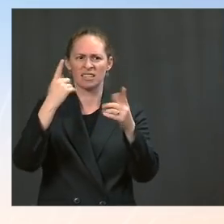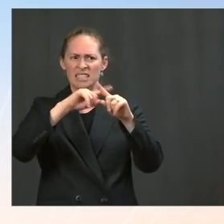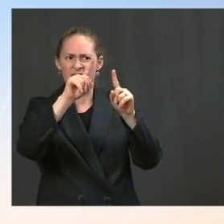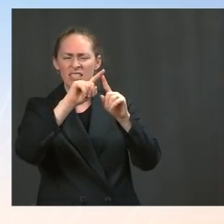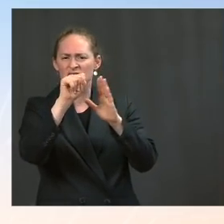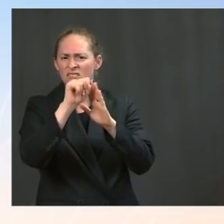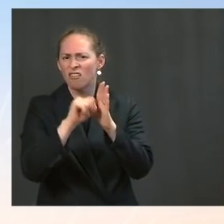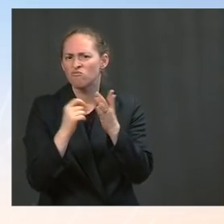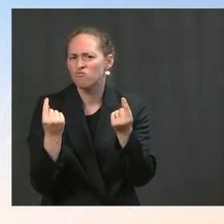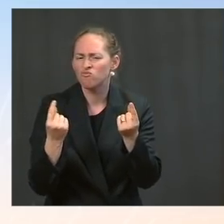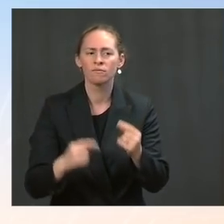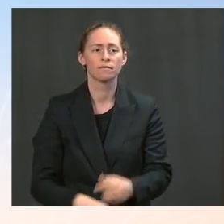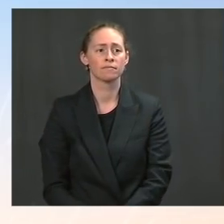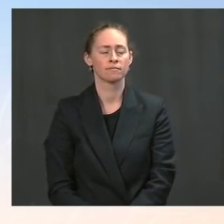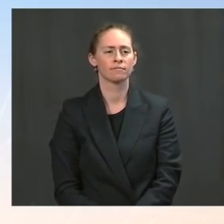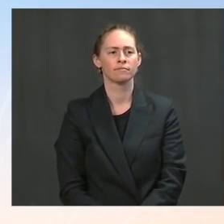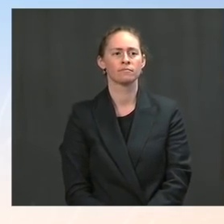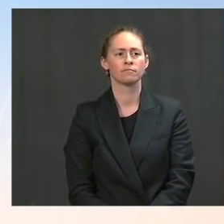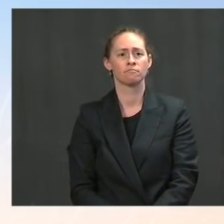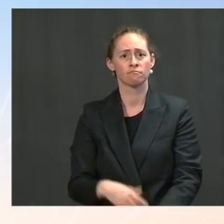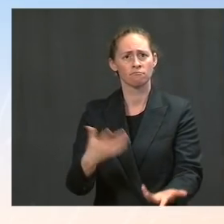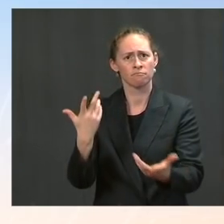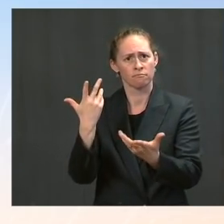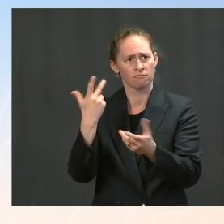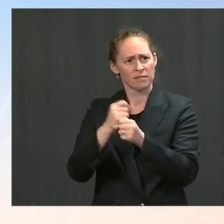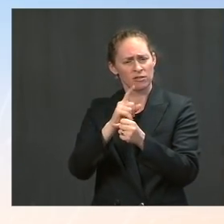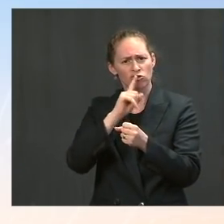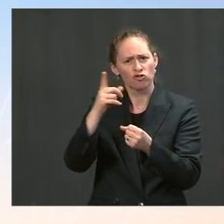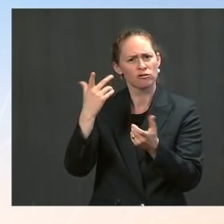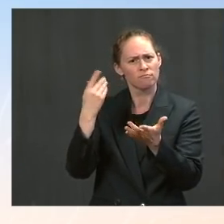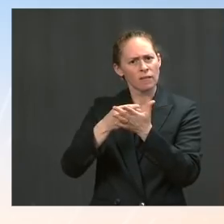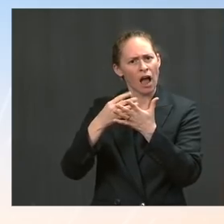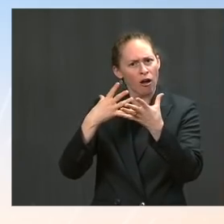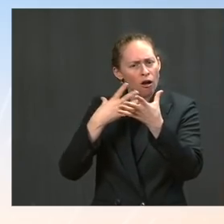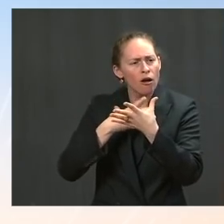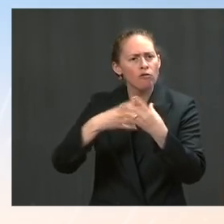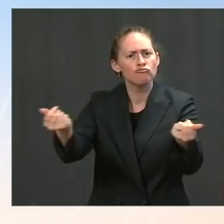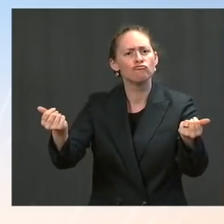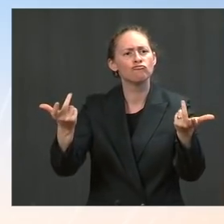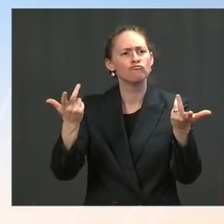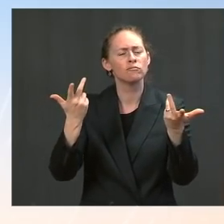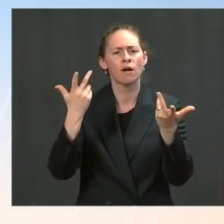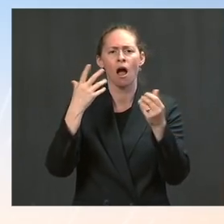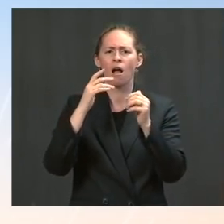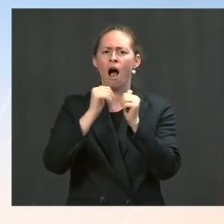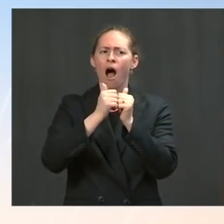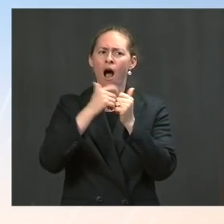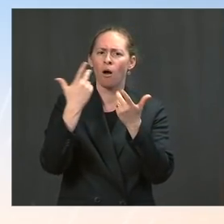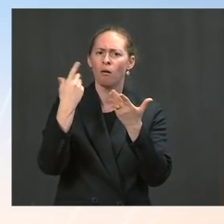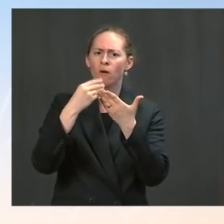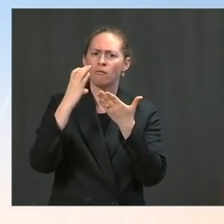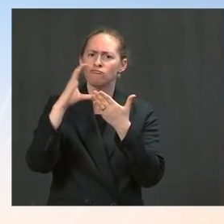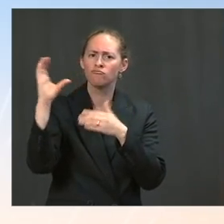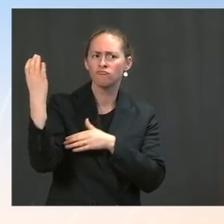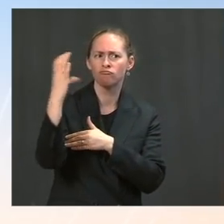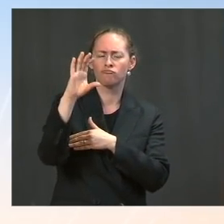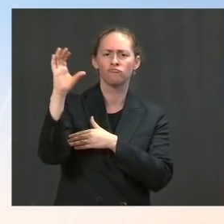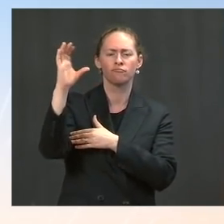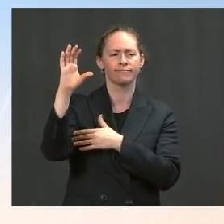is being well spent and that, you know, they're going to get it out to address what you identified as a problem for cities and states?